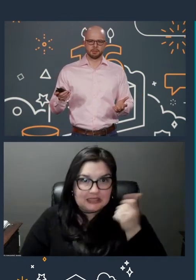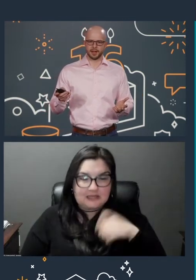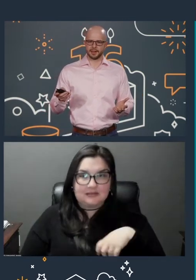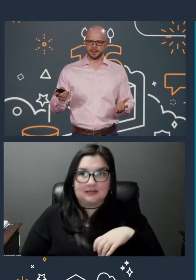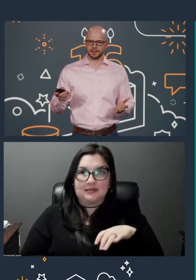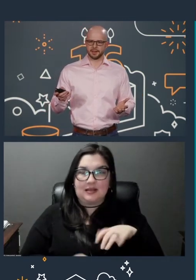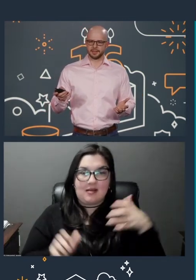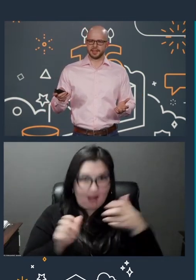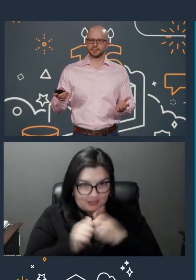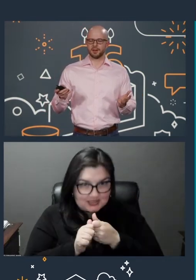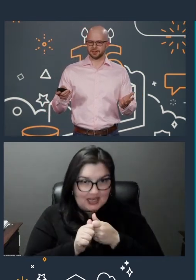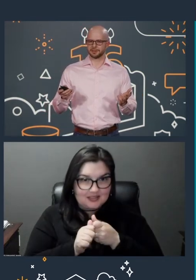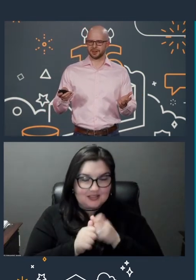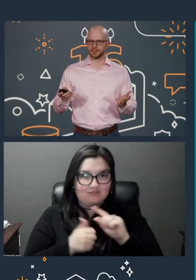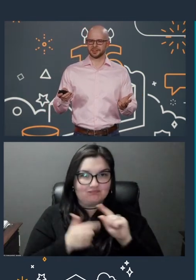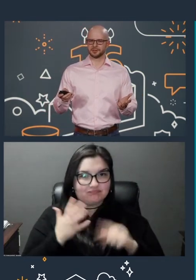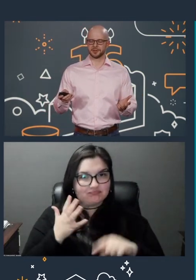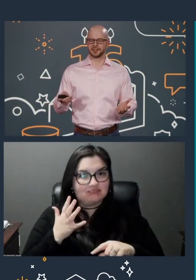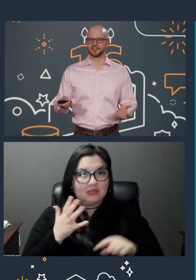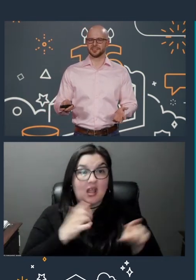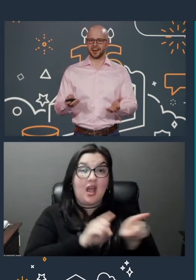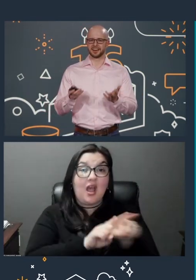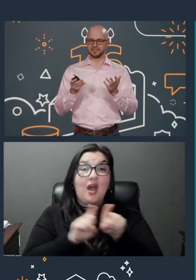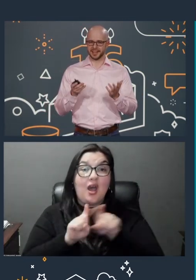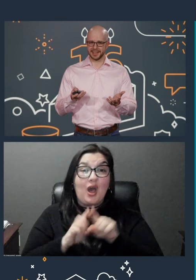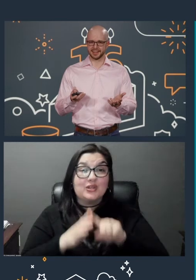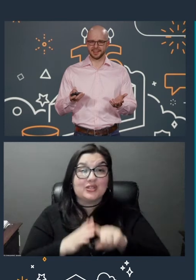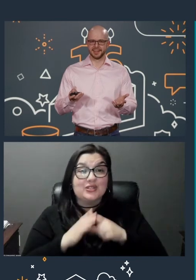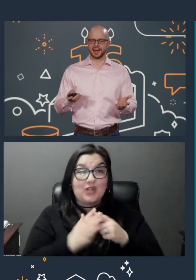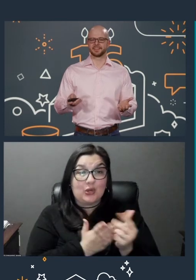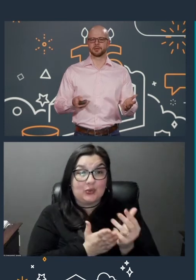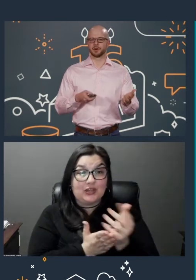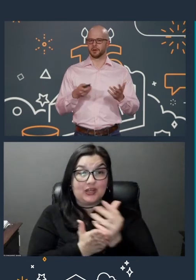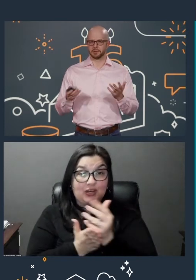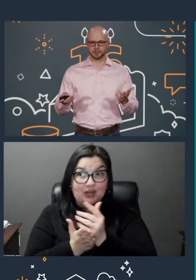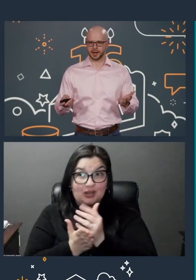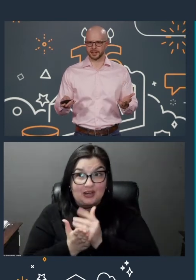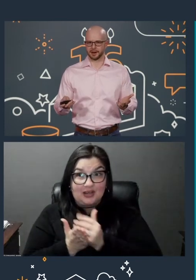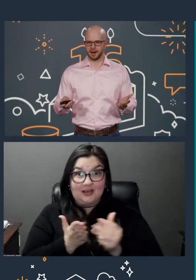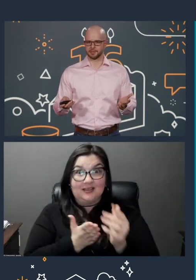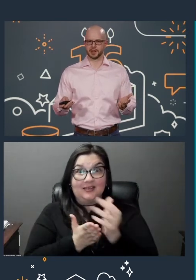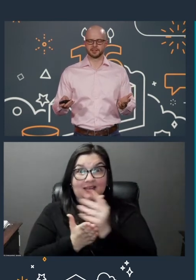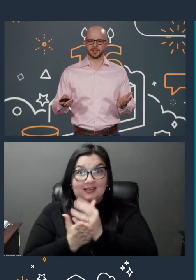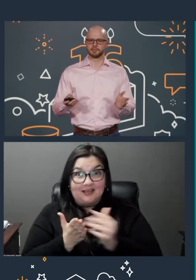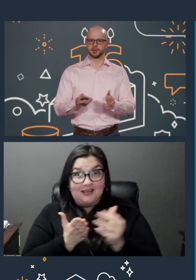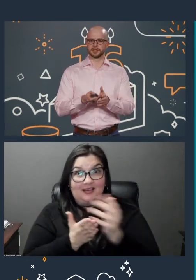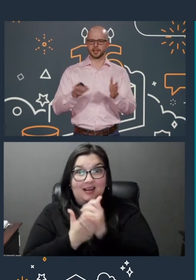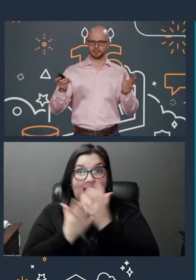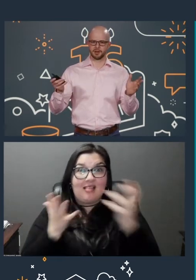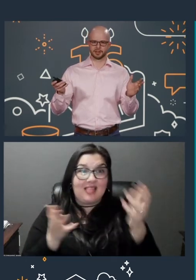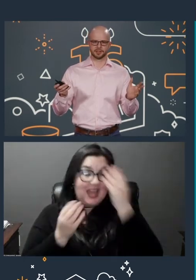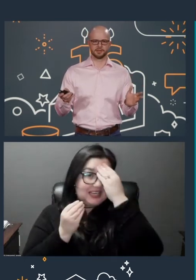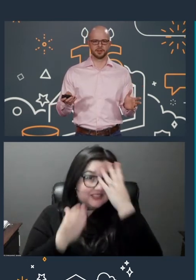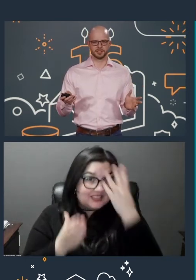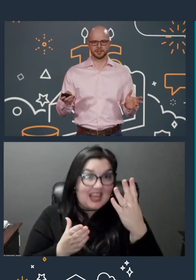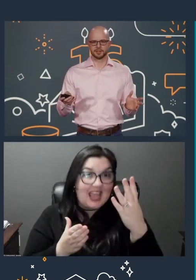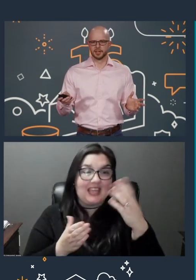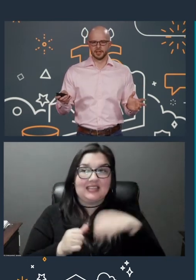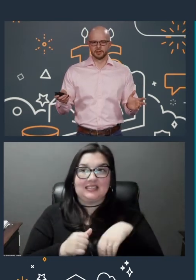but they also started accruing a lot of data as they were overriding objects and building up non-current versions.